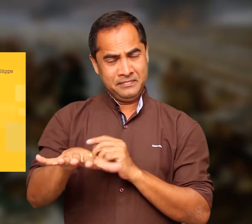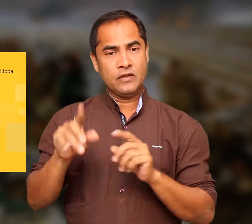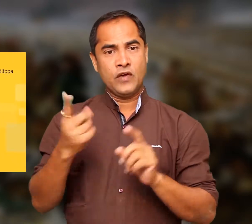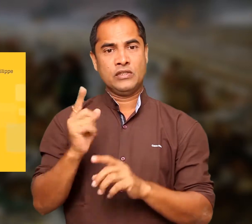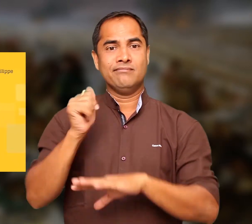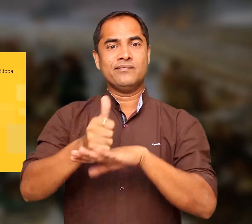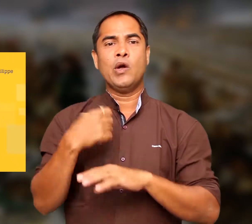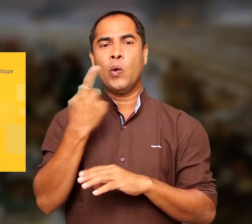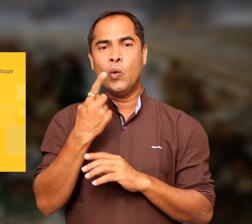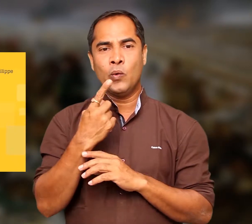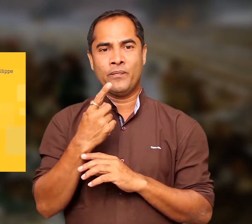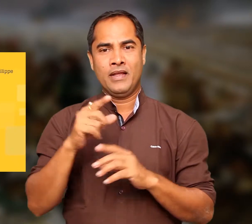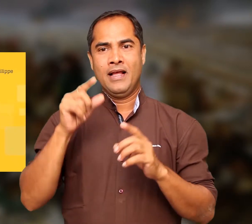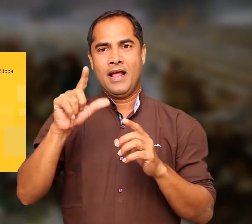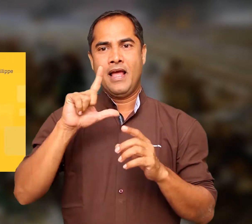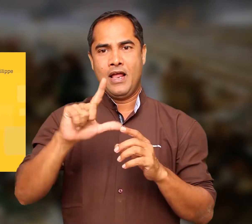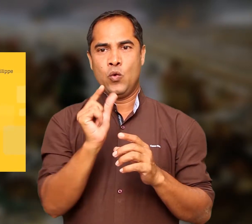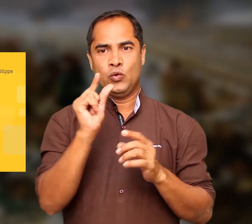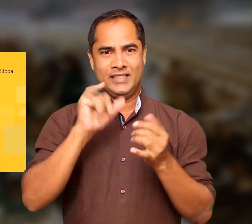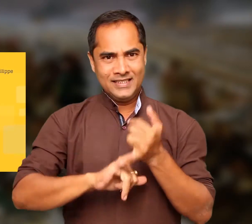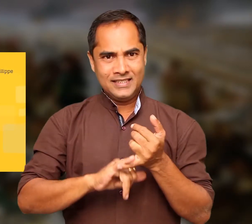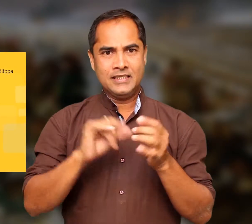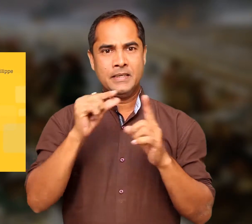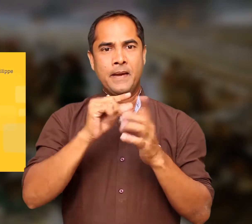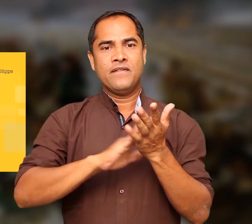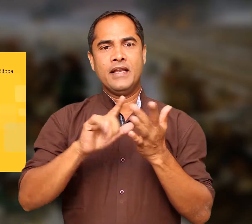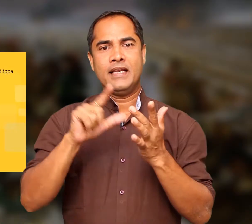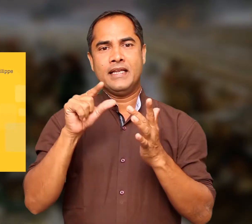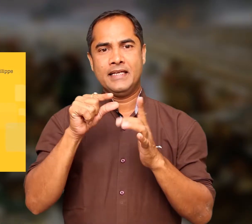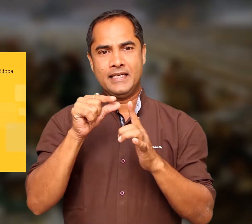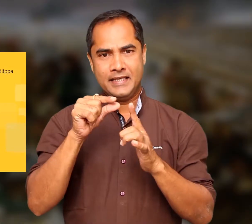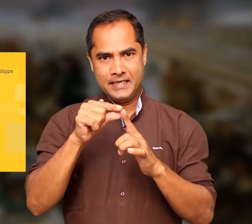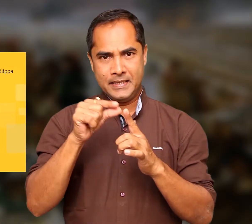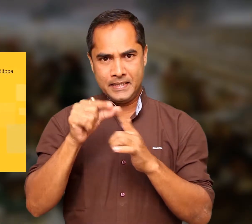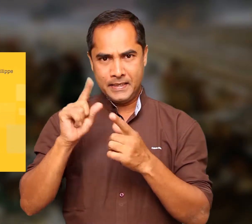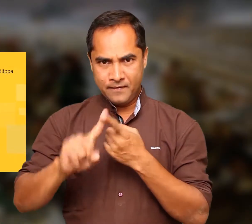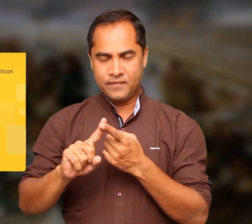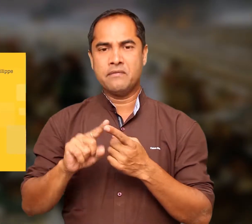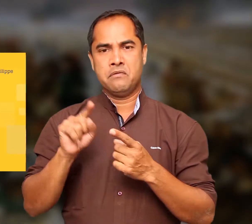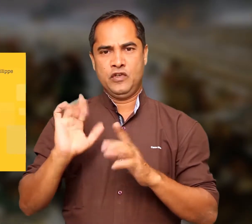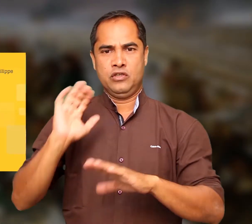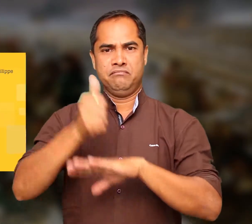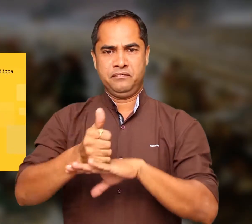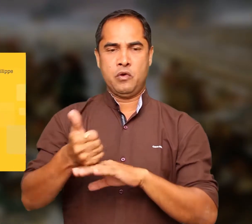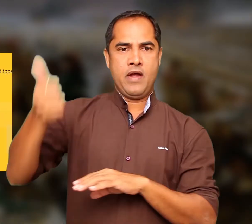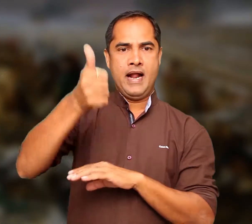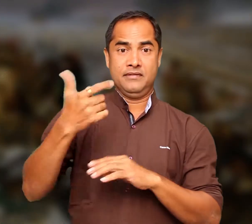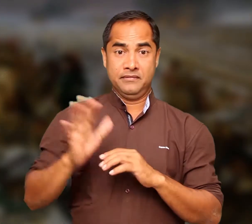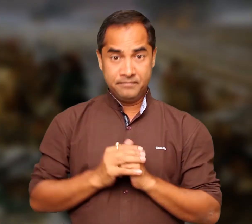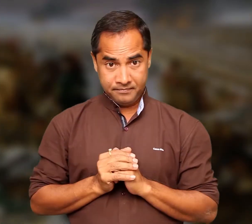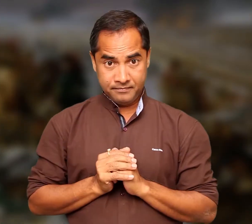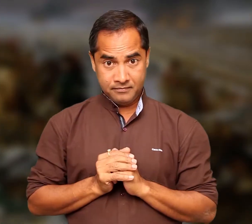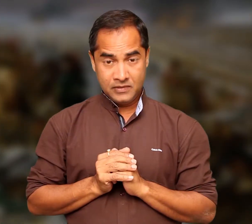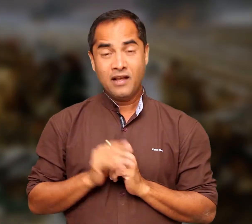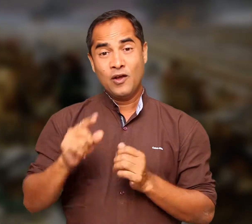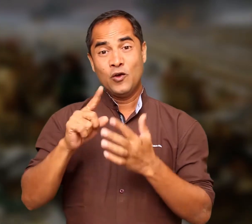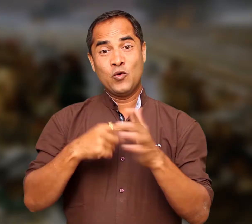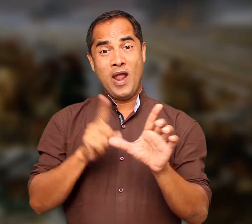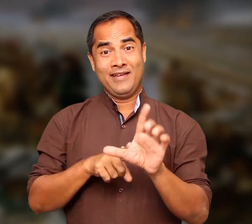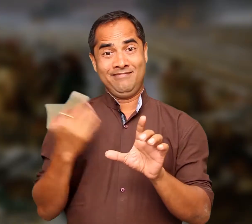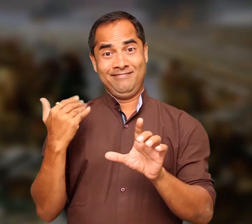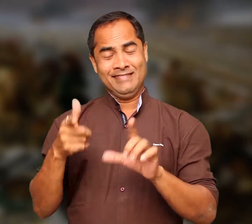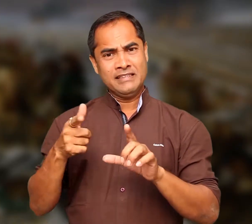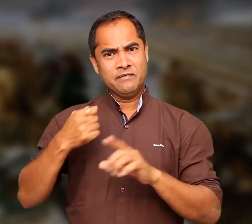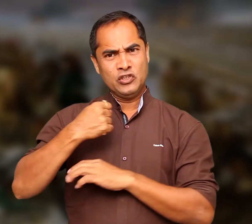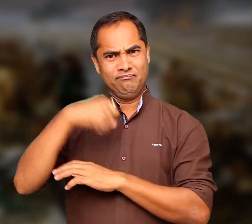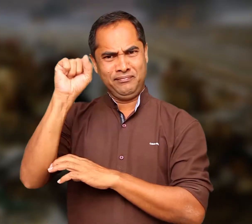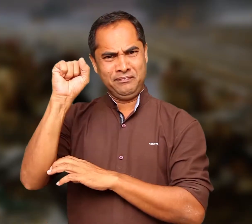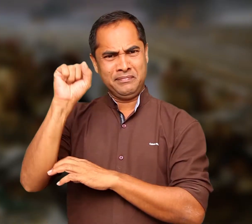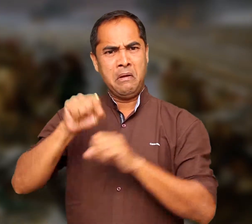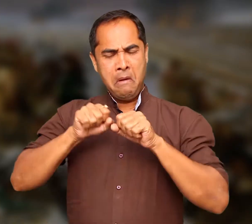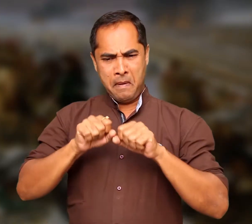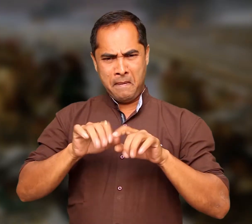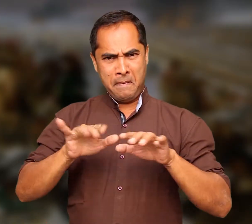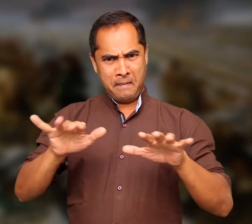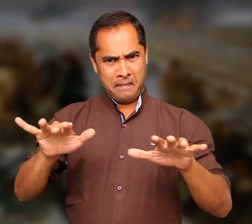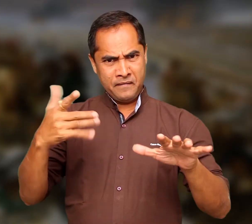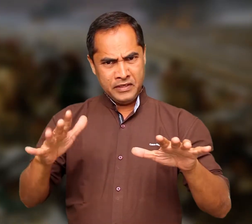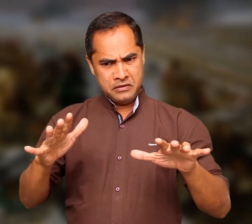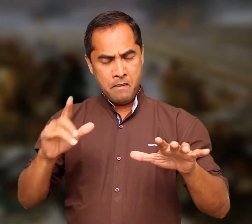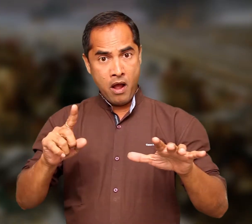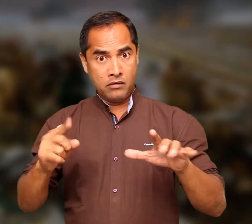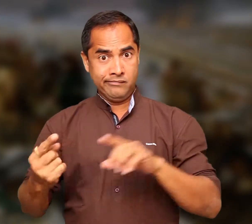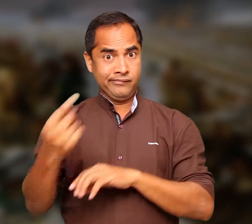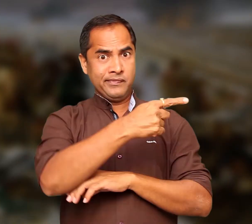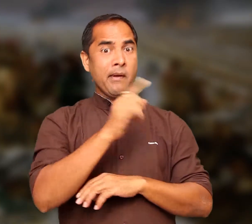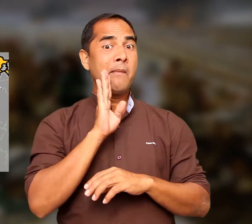with Louis Philippe as its head. The July revolution sparked an uprising in